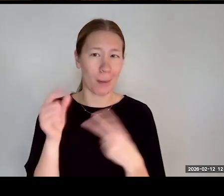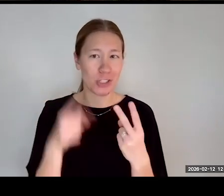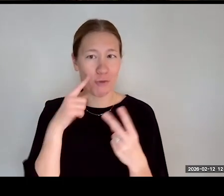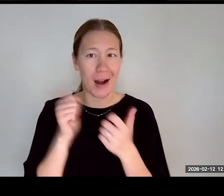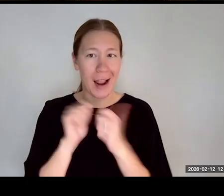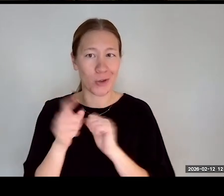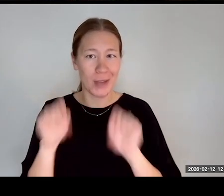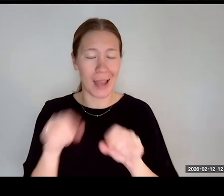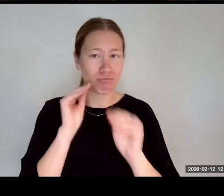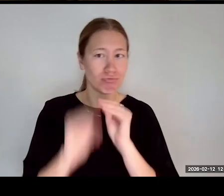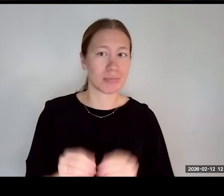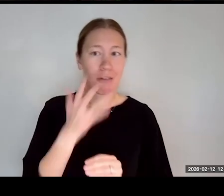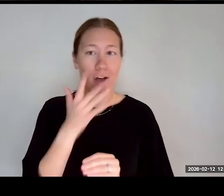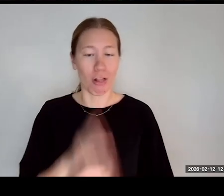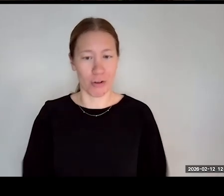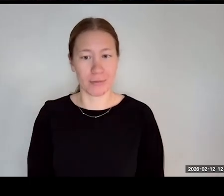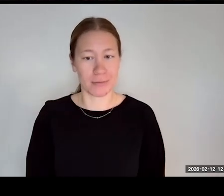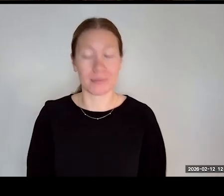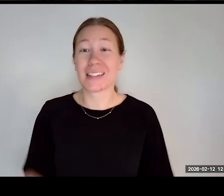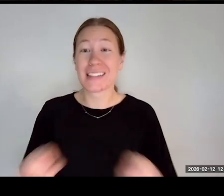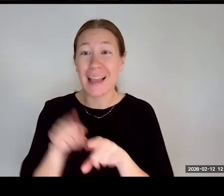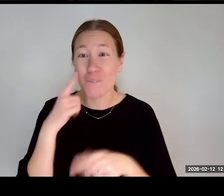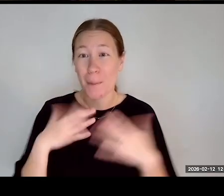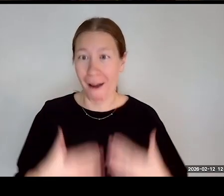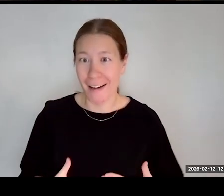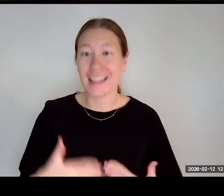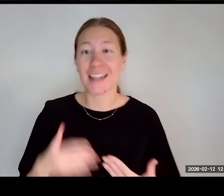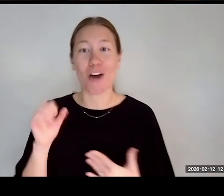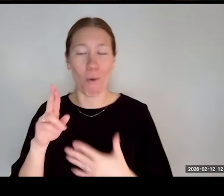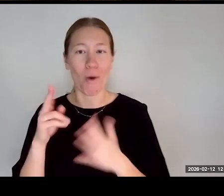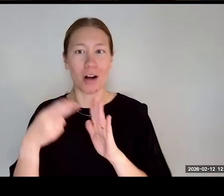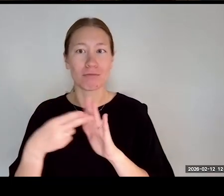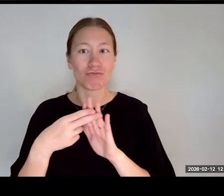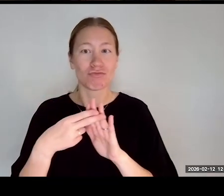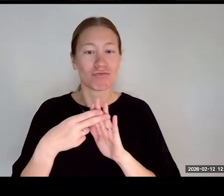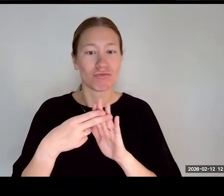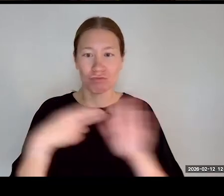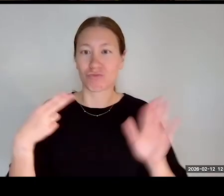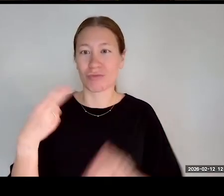And the same thing would apply to body text and heading text. It's important to note with our accessibility assistant,